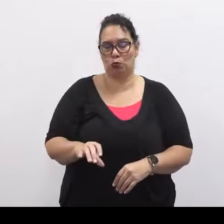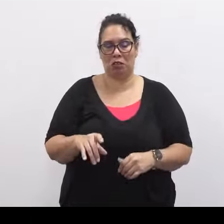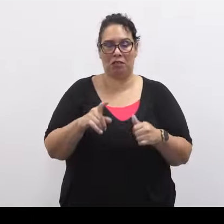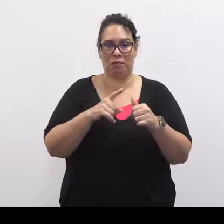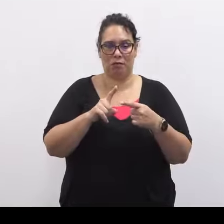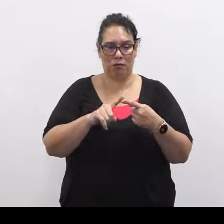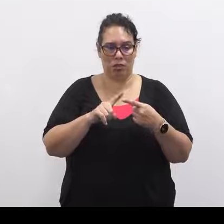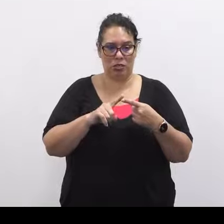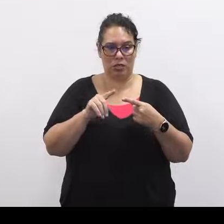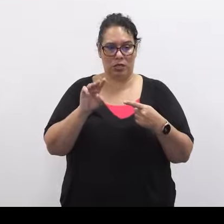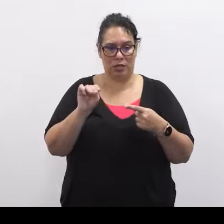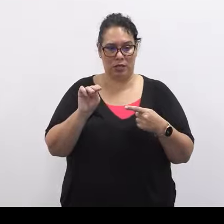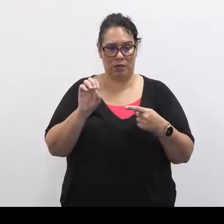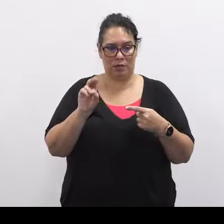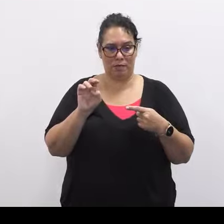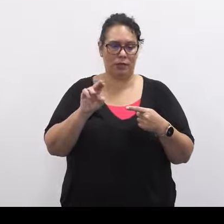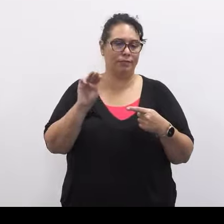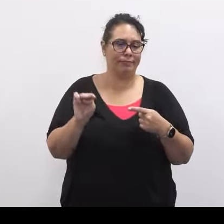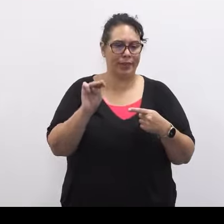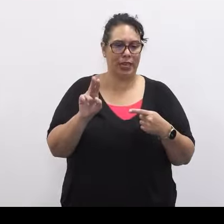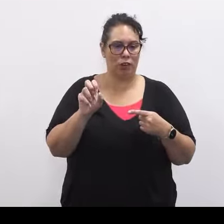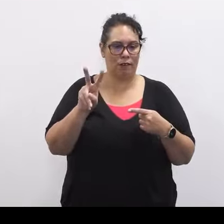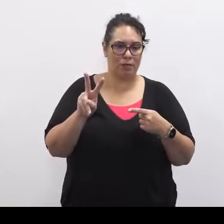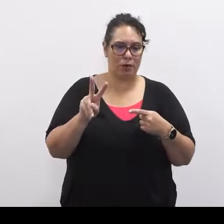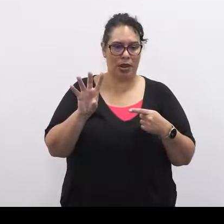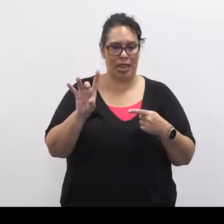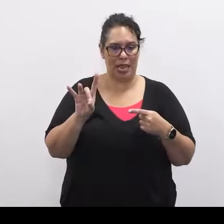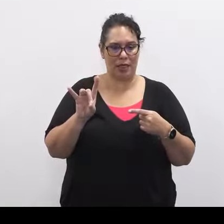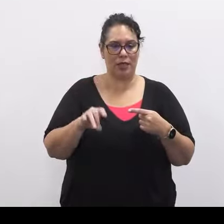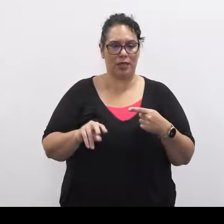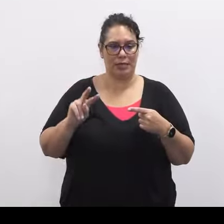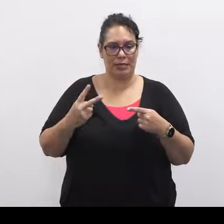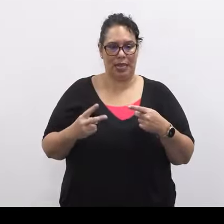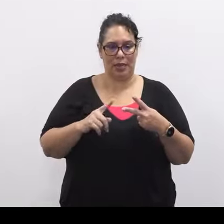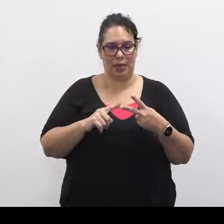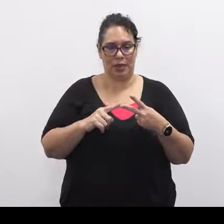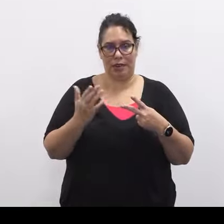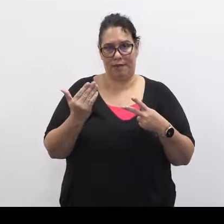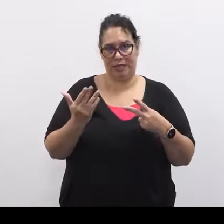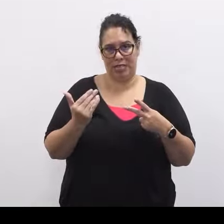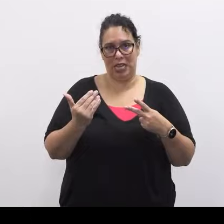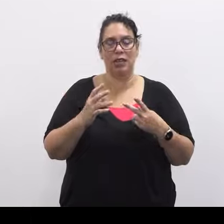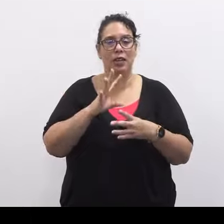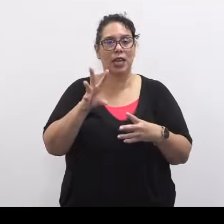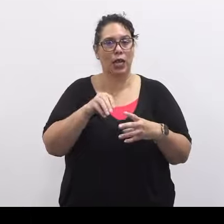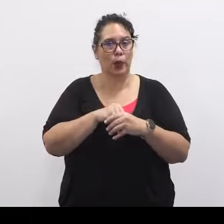the second one was November 15th. Those were zoom meetings that included our friend,